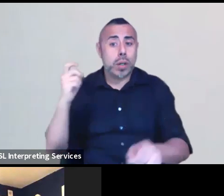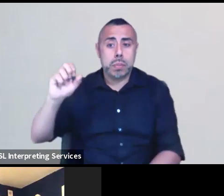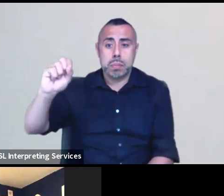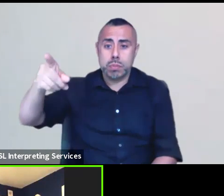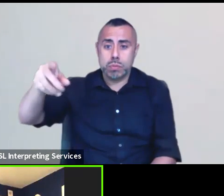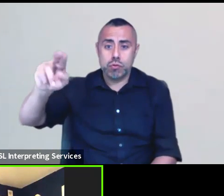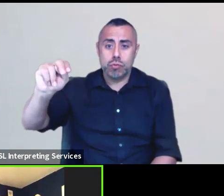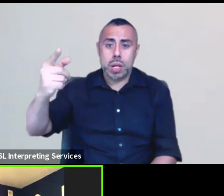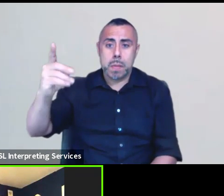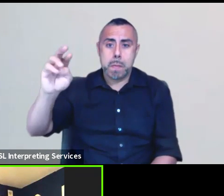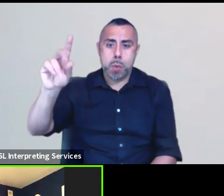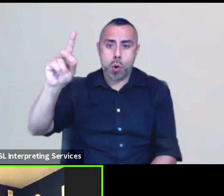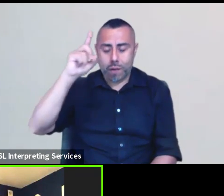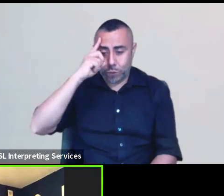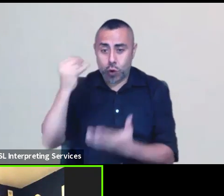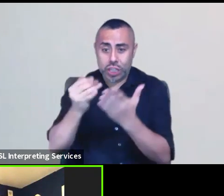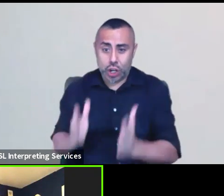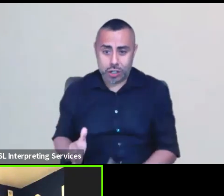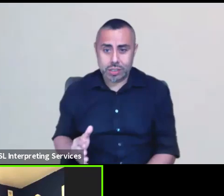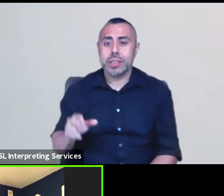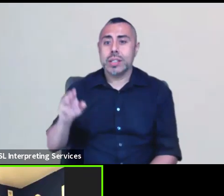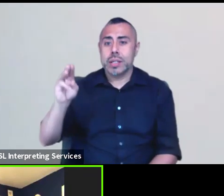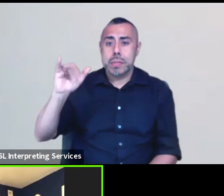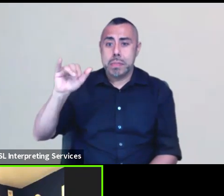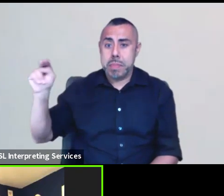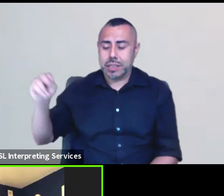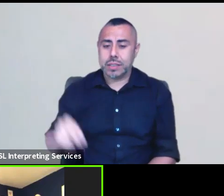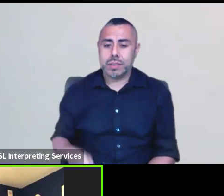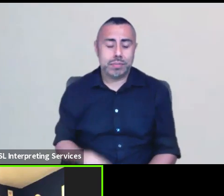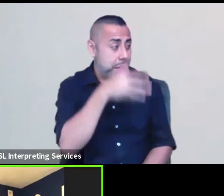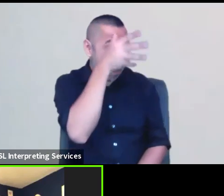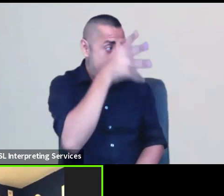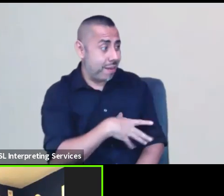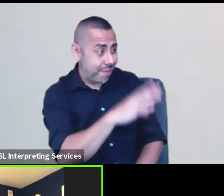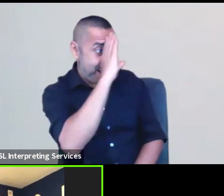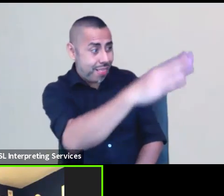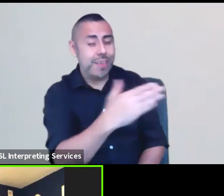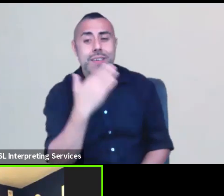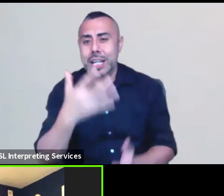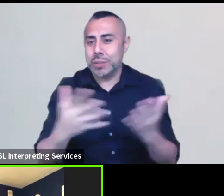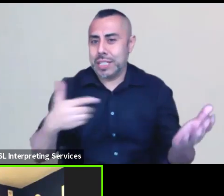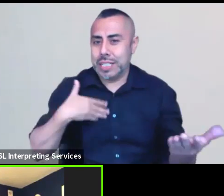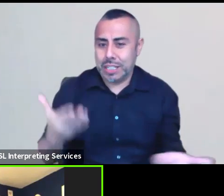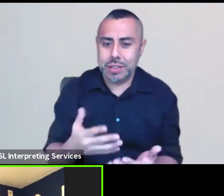Hello. My name is Carl Atiya Swanson, thanks so much for having me today. He, him, his pronouns.